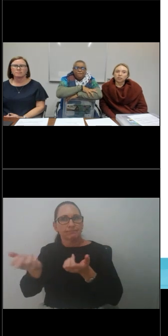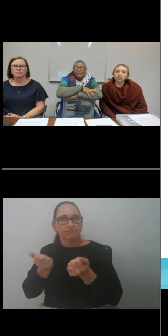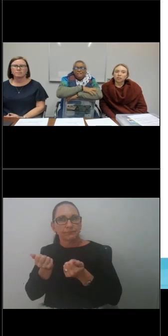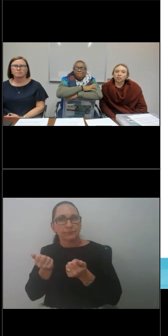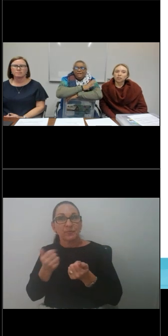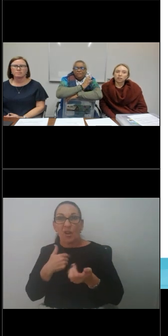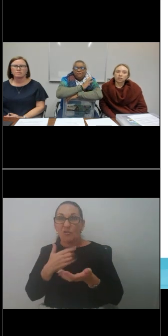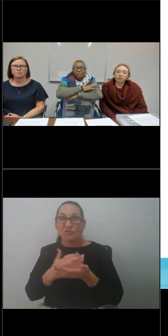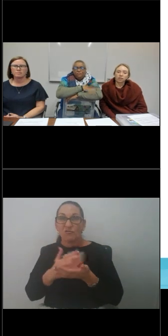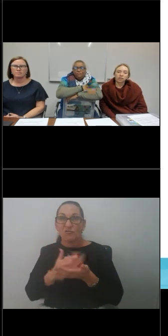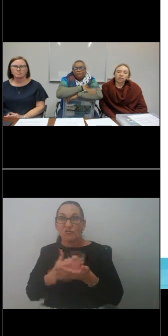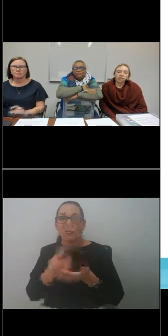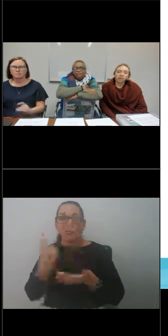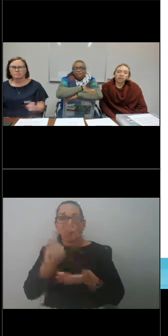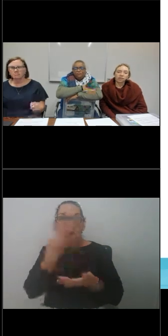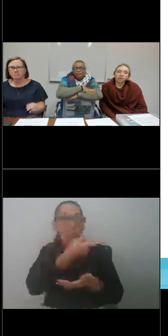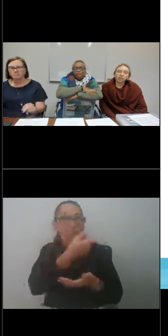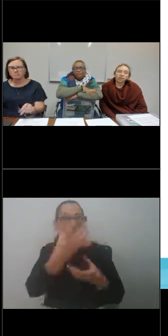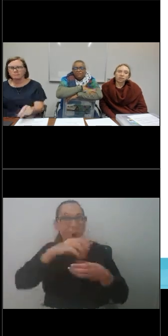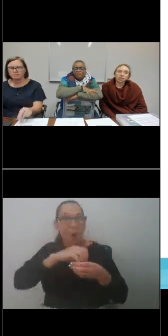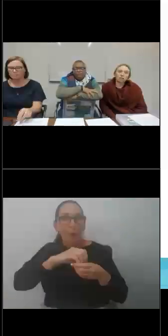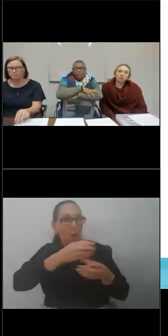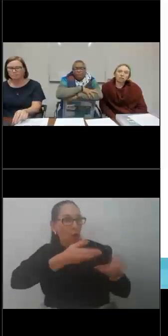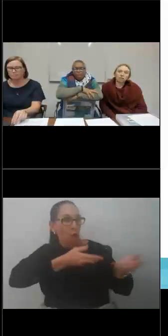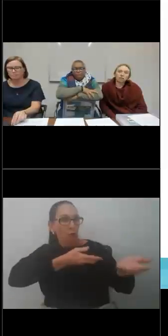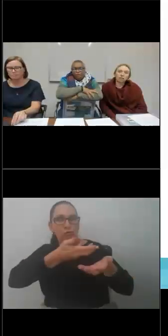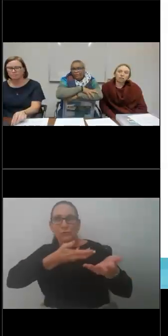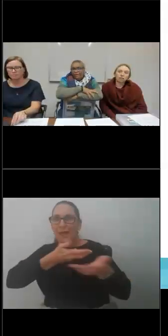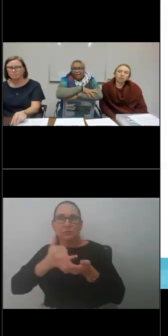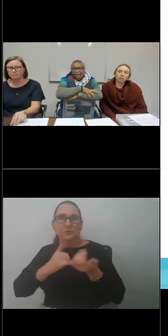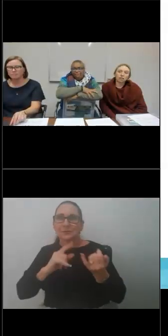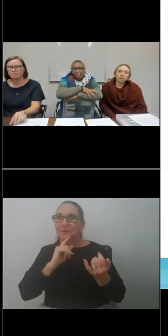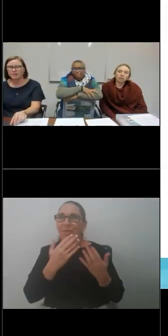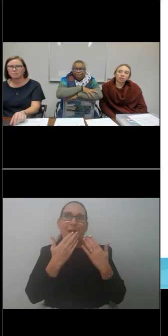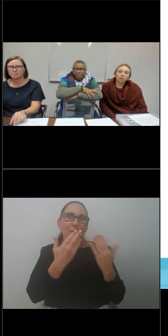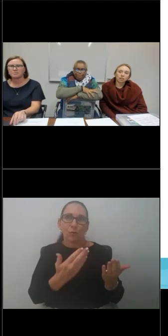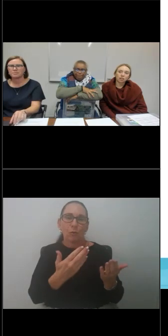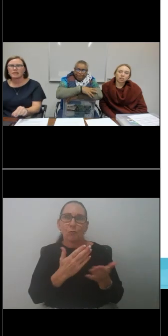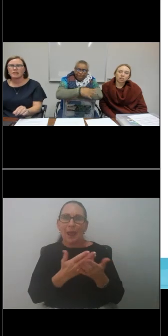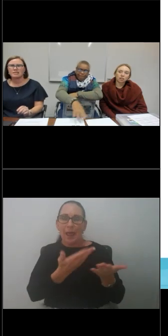participated in the consultation because without that we wouldn't have got where we are now and so